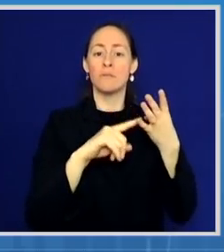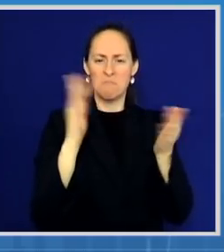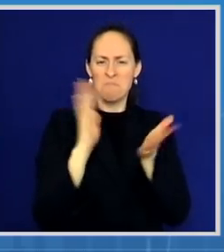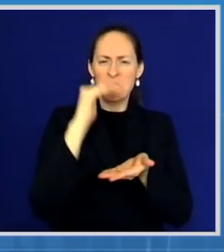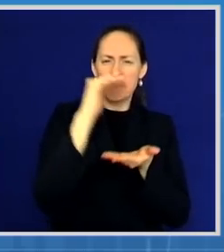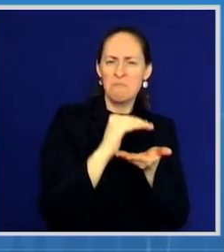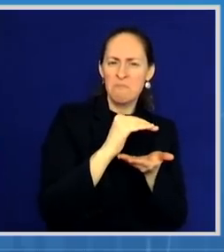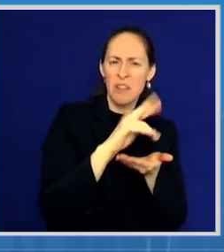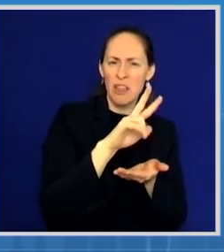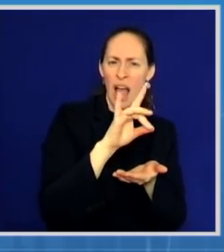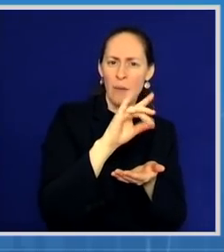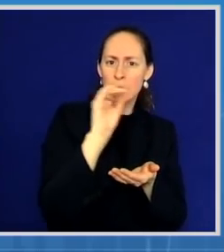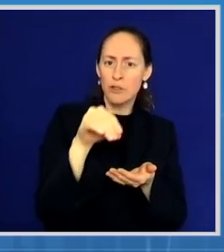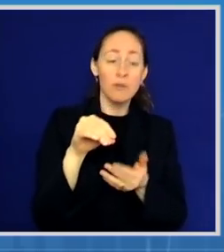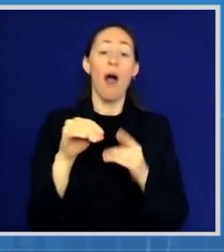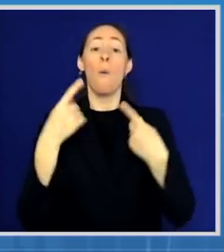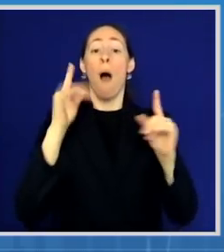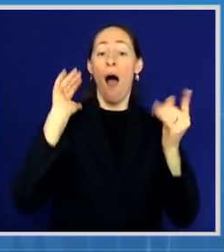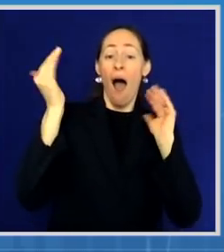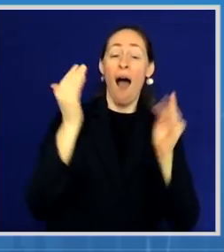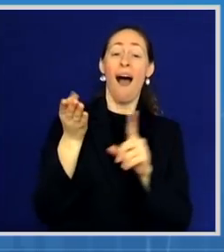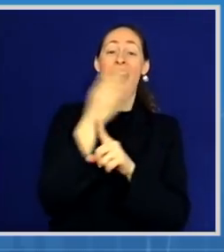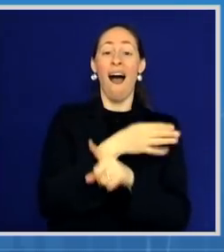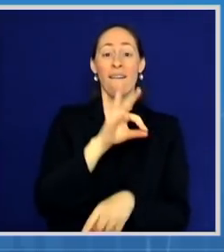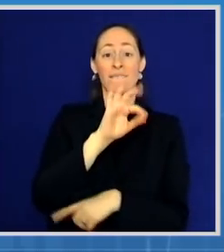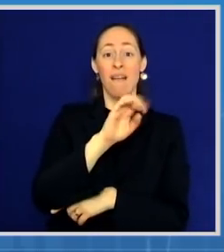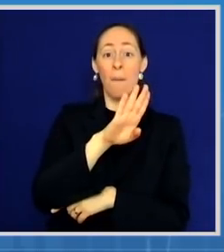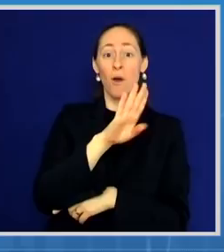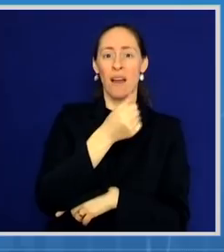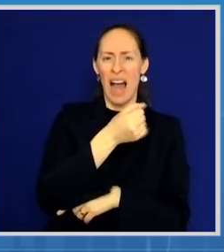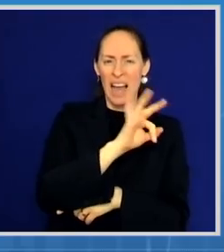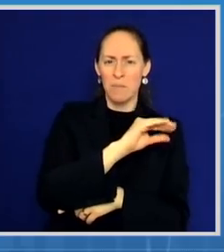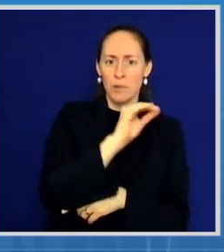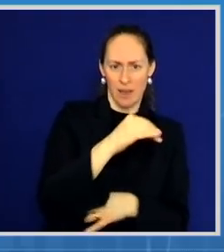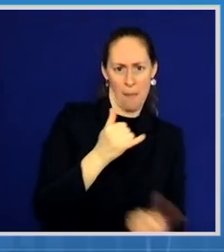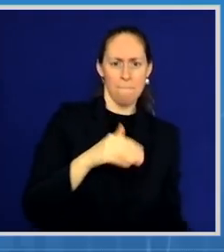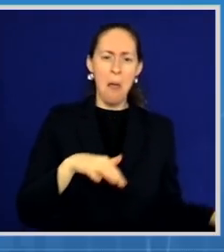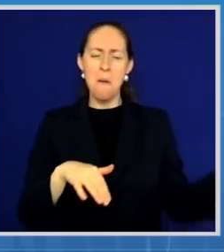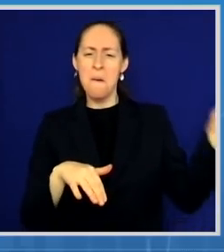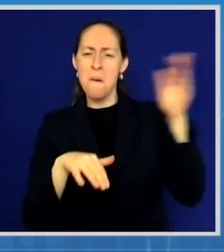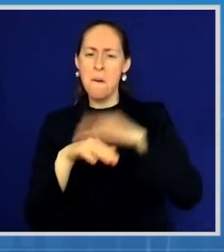Looking at the next slide, you see that today we reached a major milestone